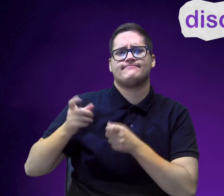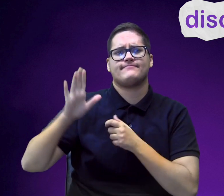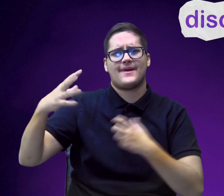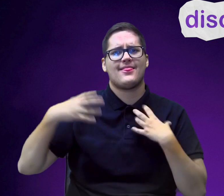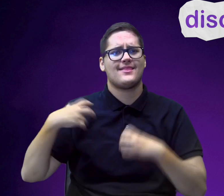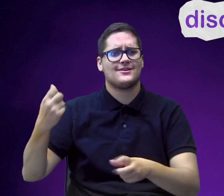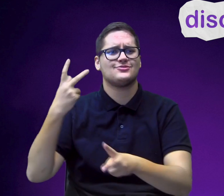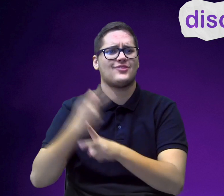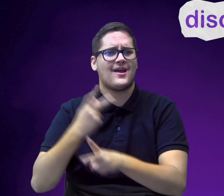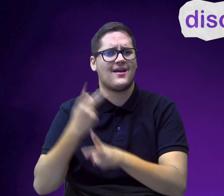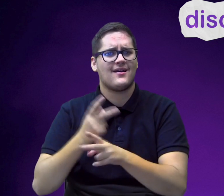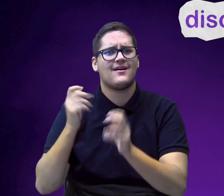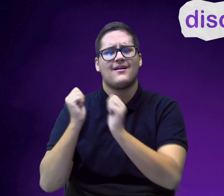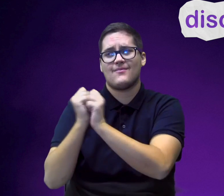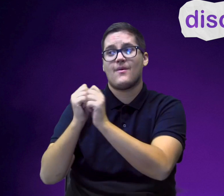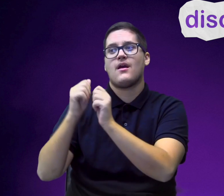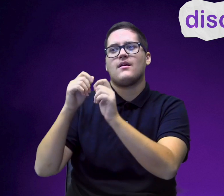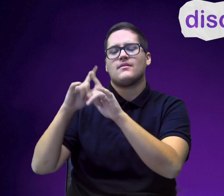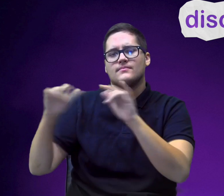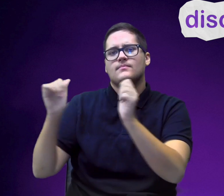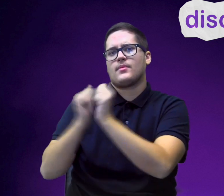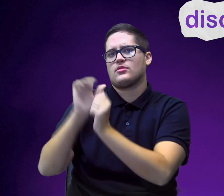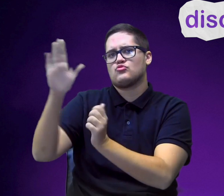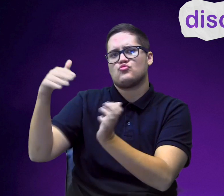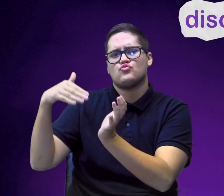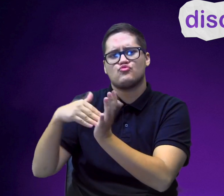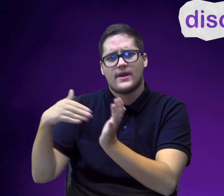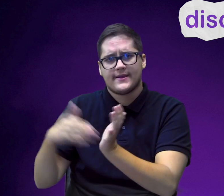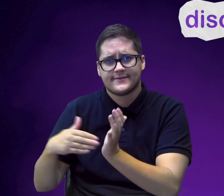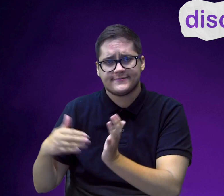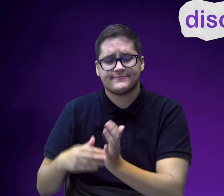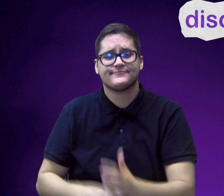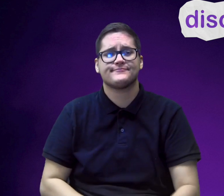their own healthcare in partnership with their care providers.